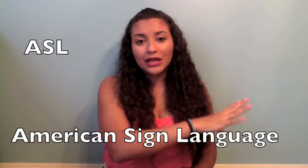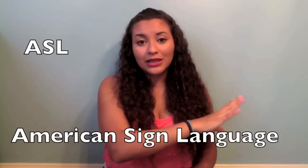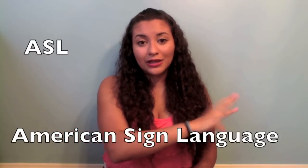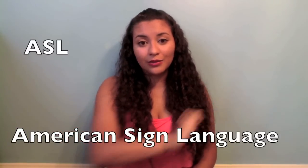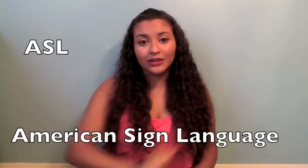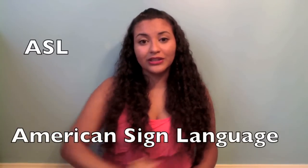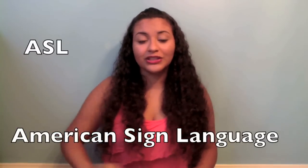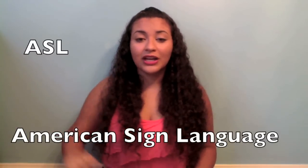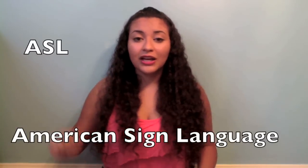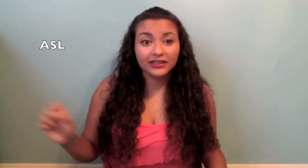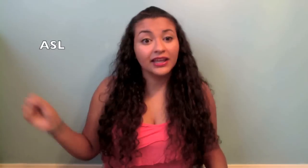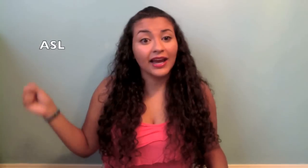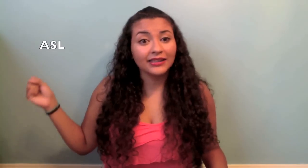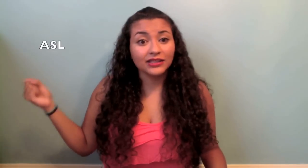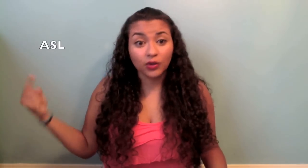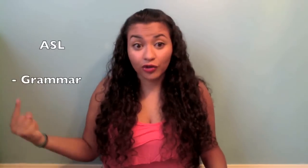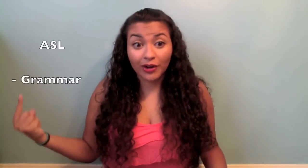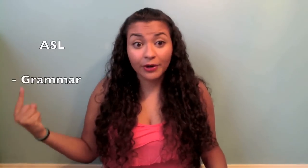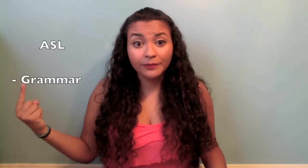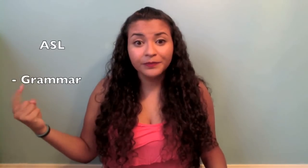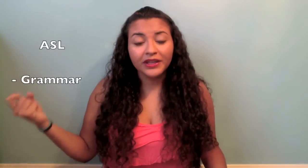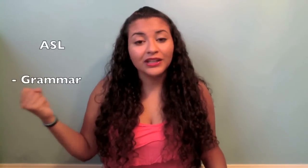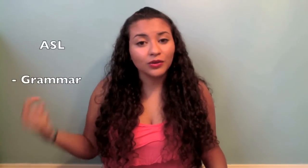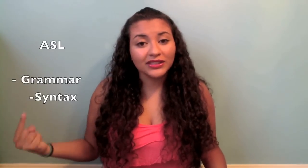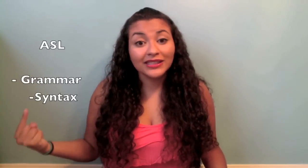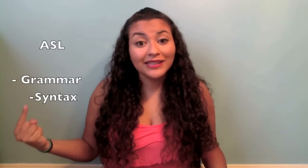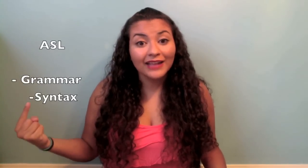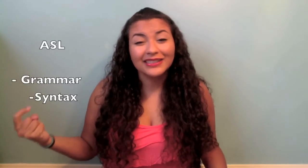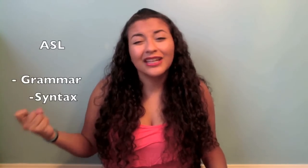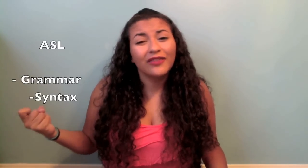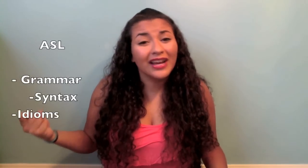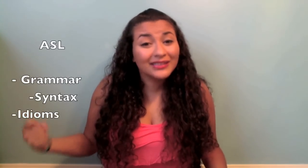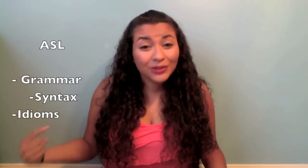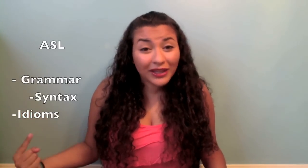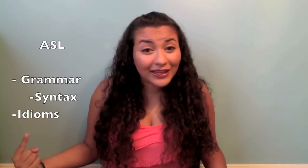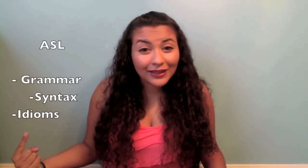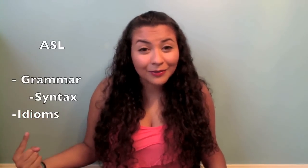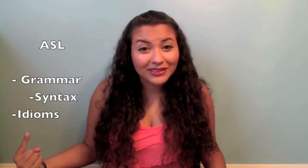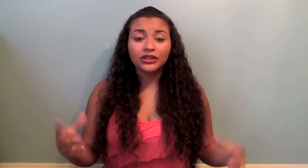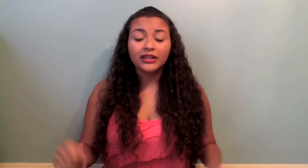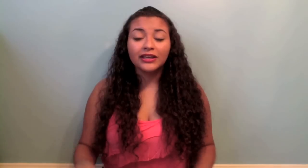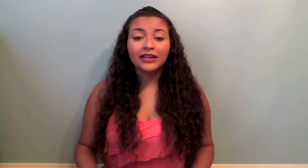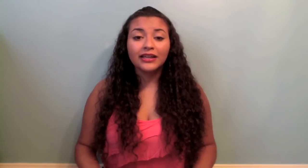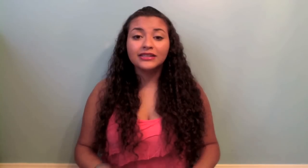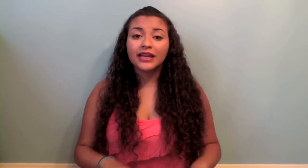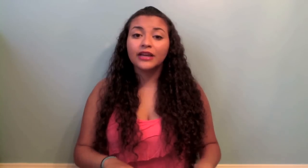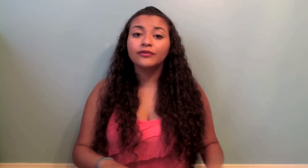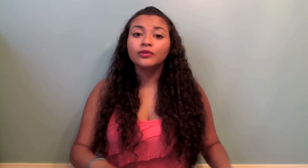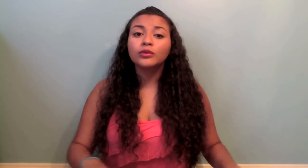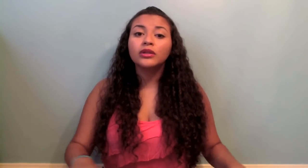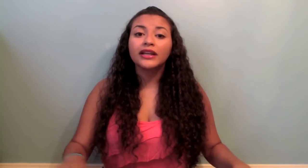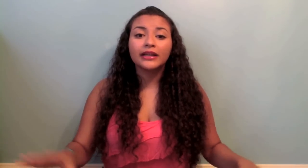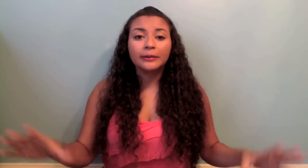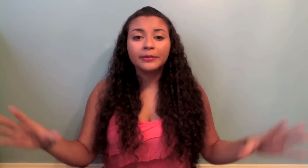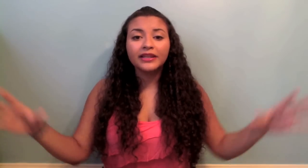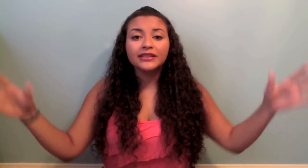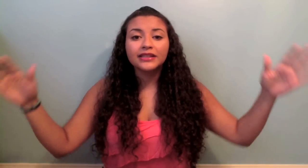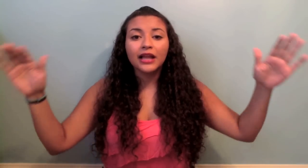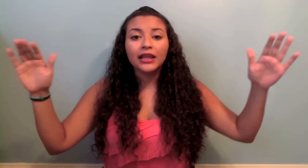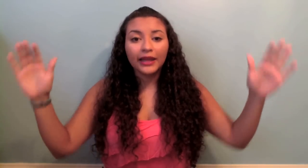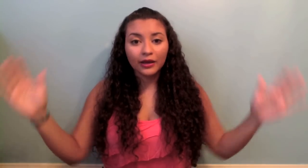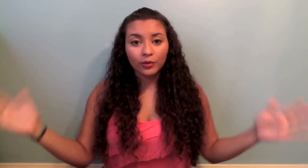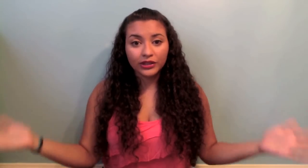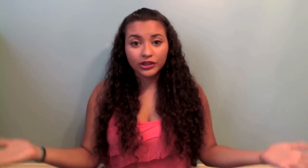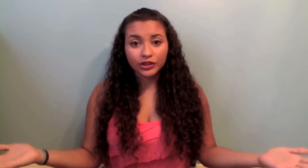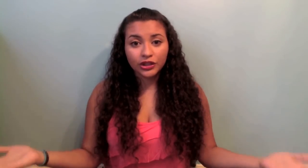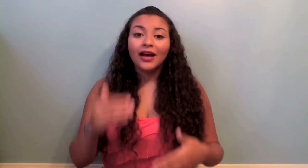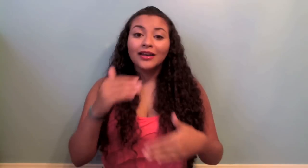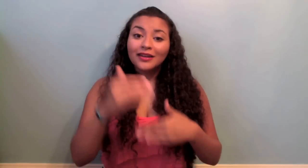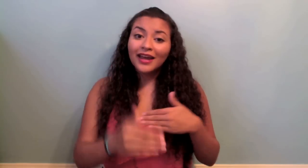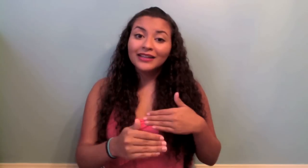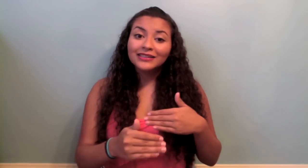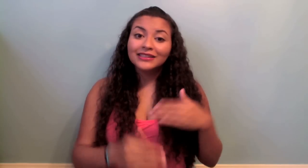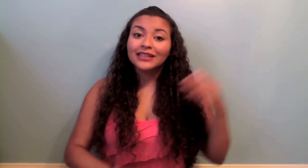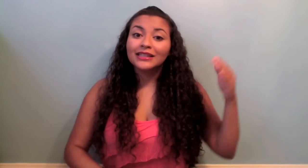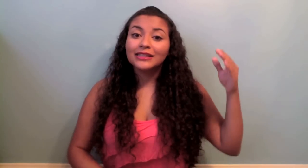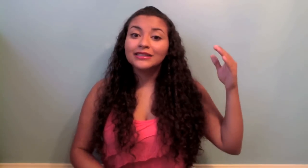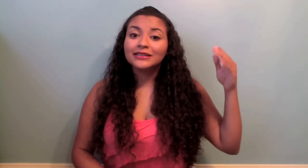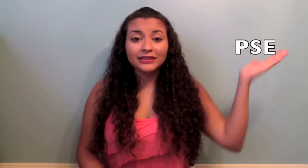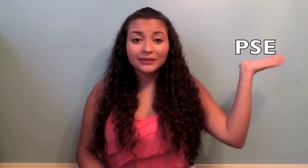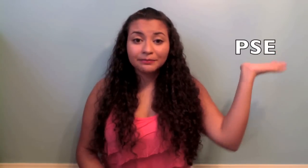it has its own grammar, its own syntax, it even has its own idioms. It is a full and complete language